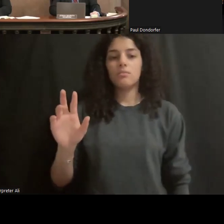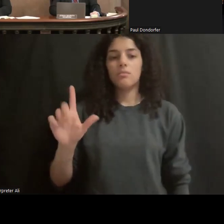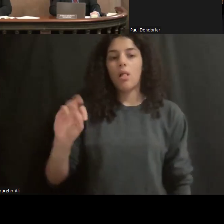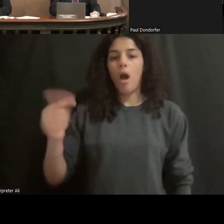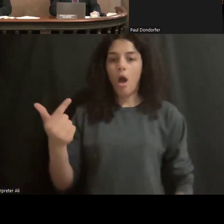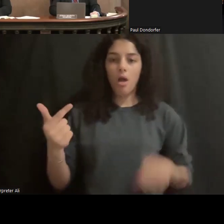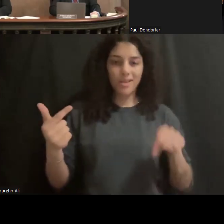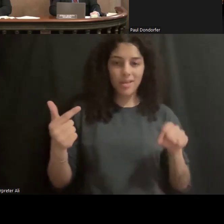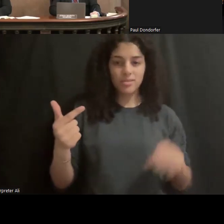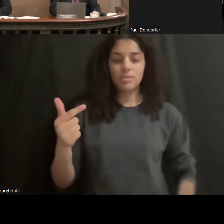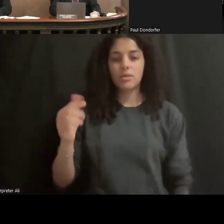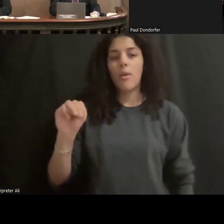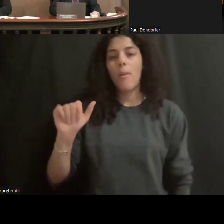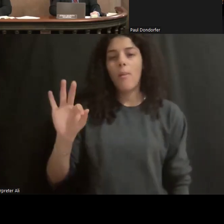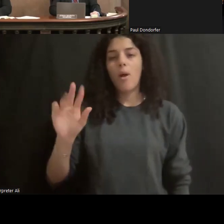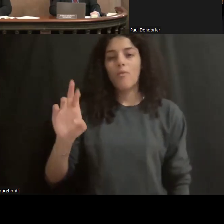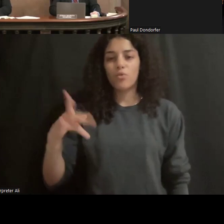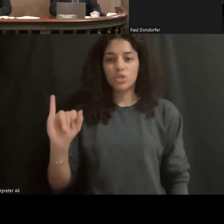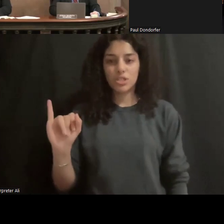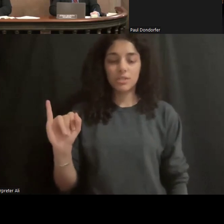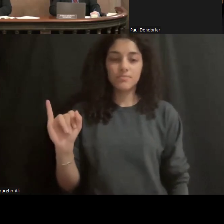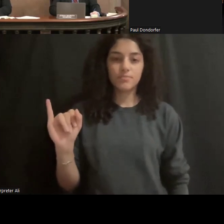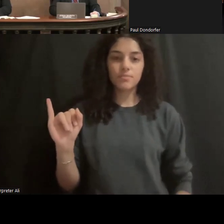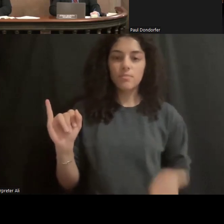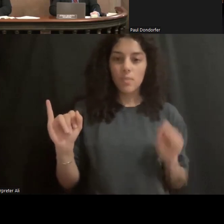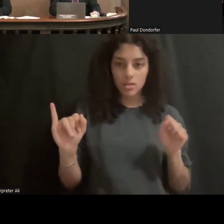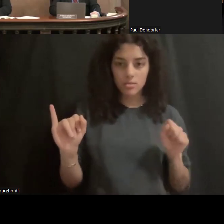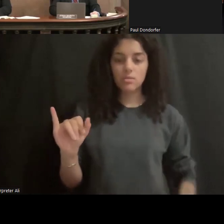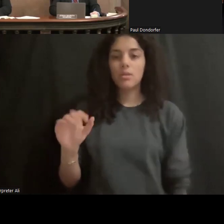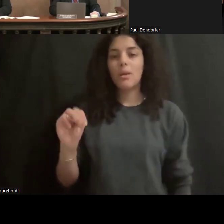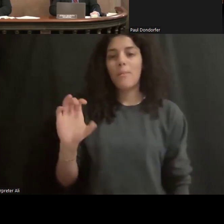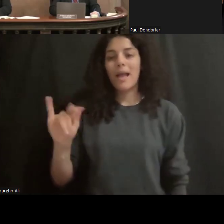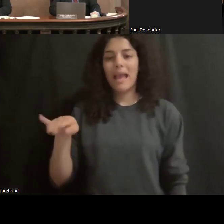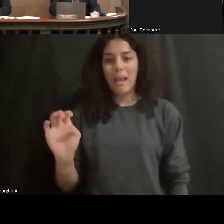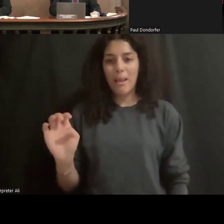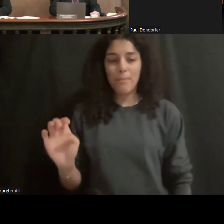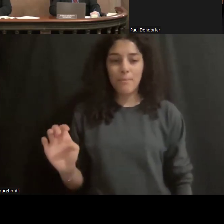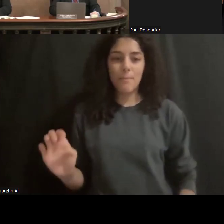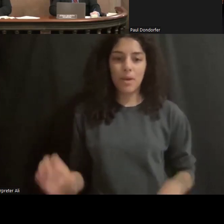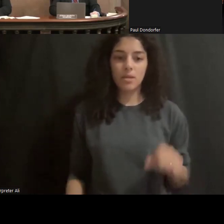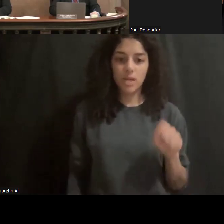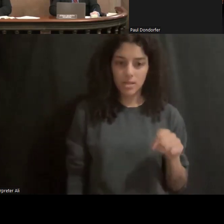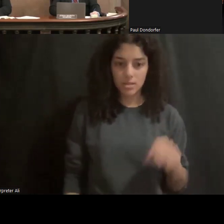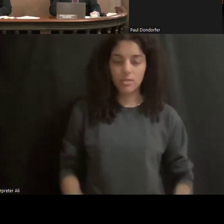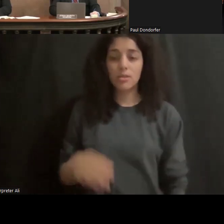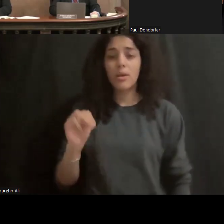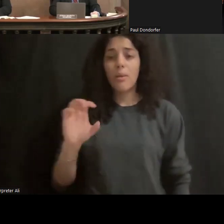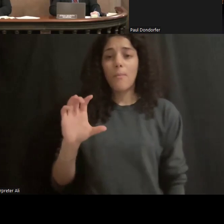yes Mr Mafucci Mr Mafui votes yes Mr McCabe Mr McCabe votes yes Miss McIntyre Yes Miss